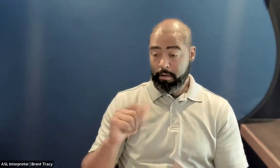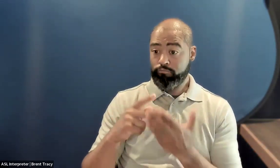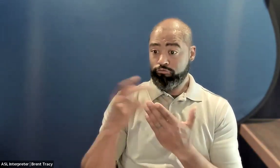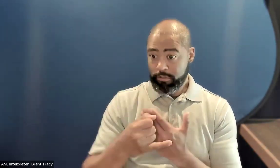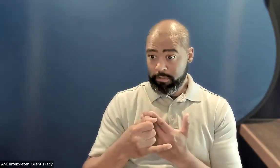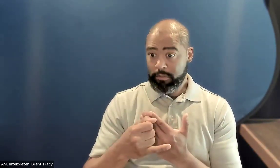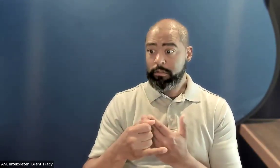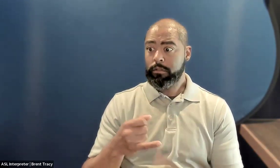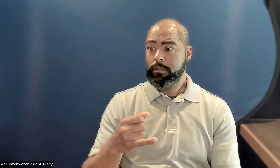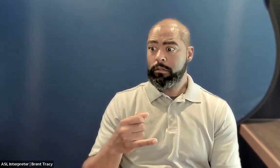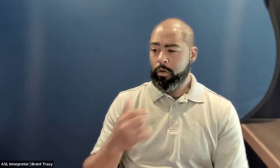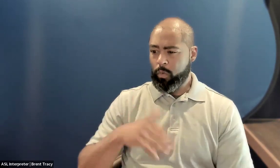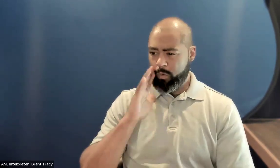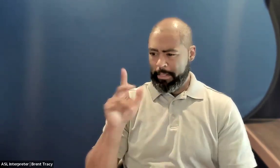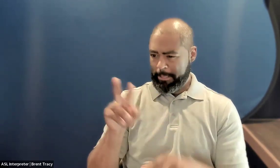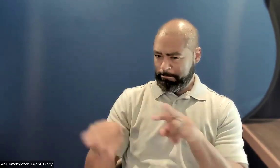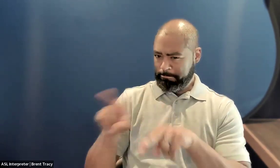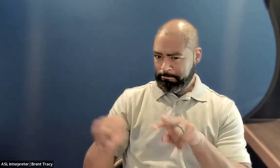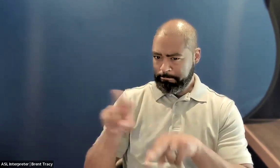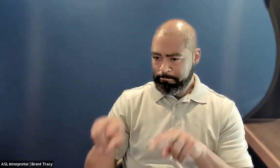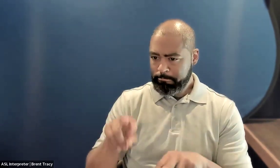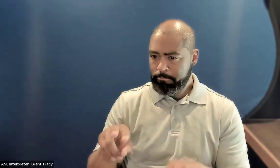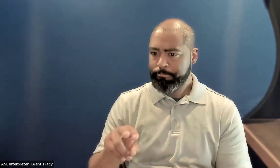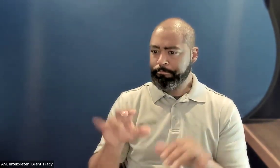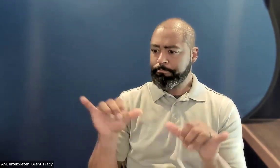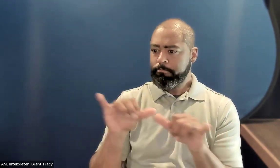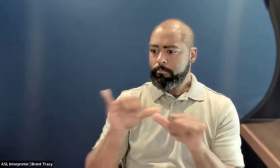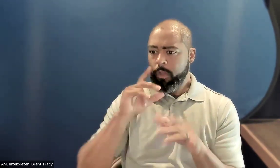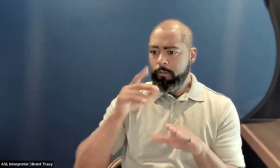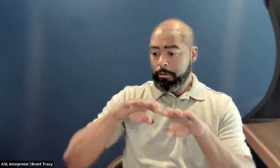impacts, the sizing of proposed culverts and coastal erosion.